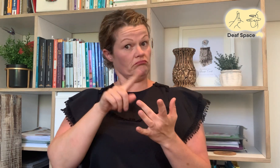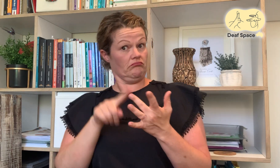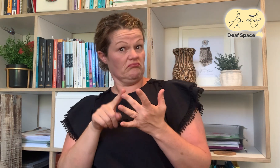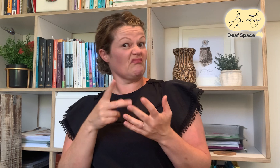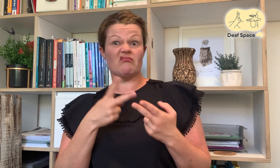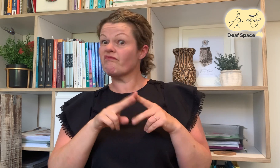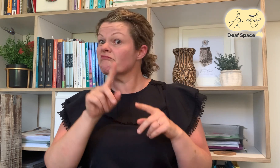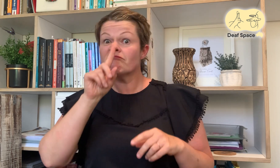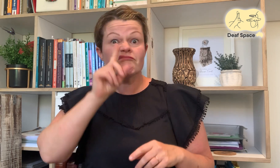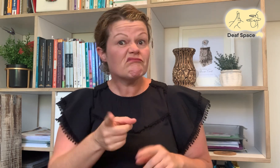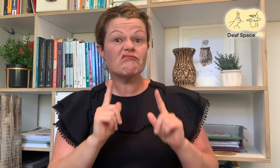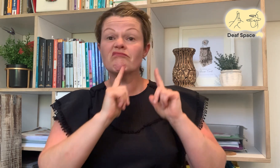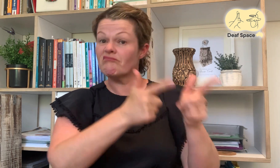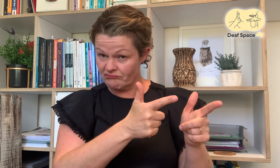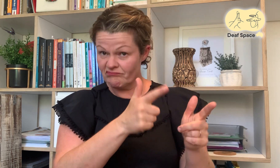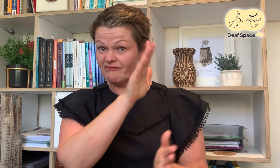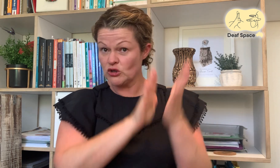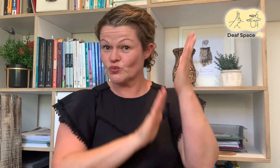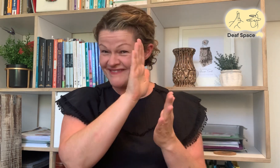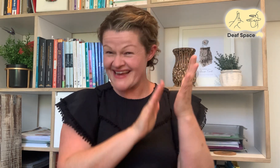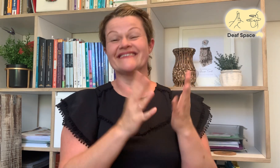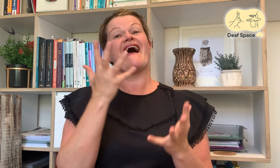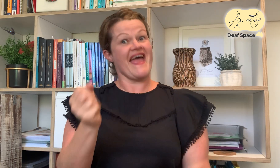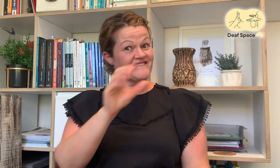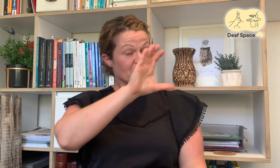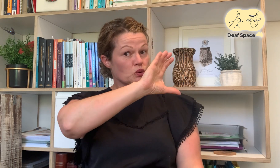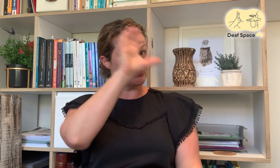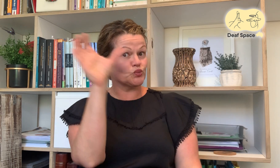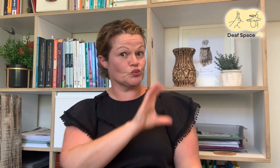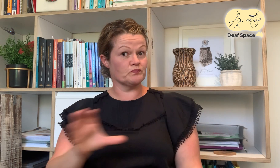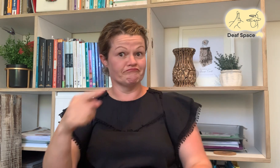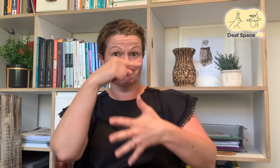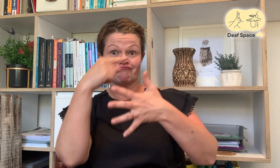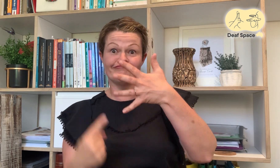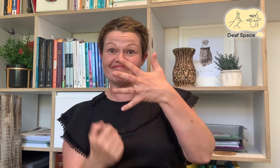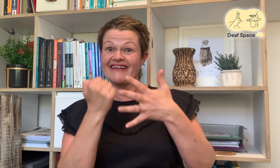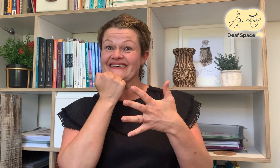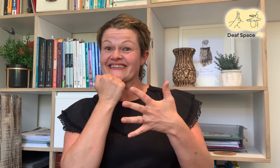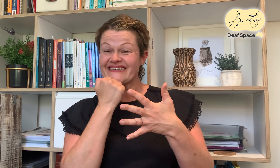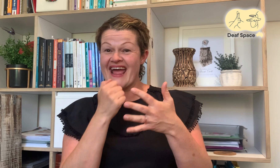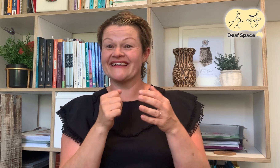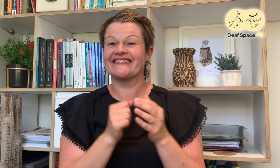If you are unable to attend a face-to-face event, we are also holding a series of Zoom consultations.